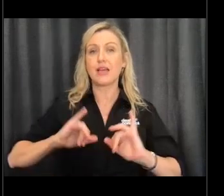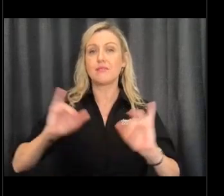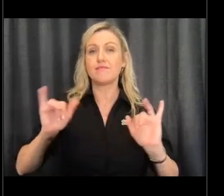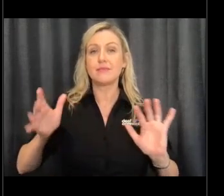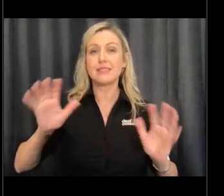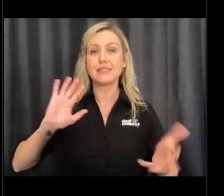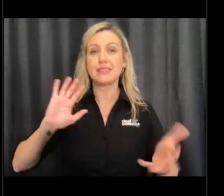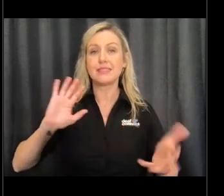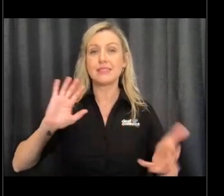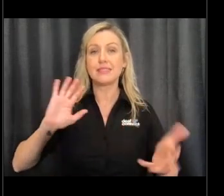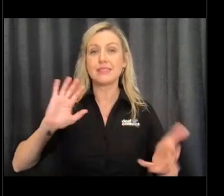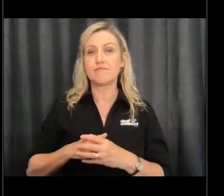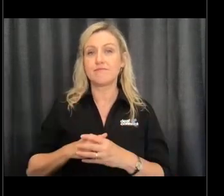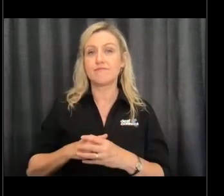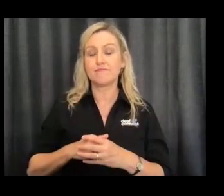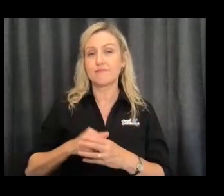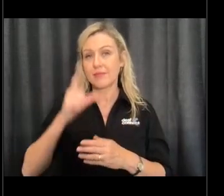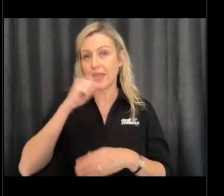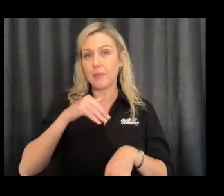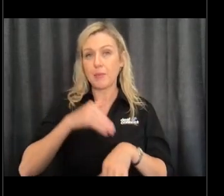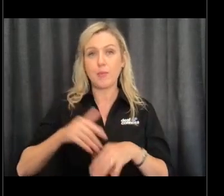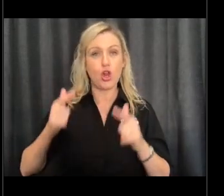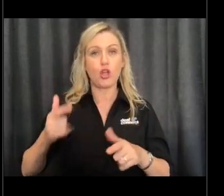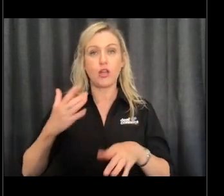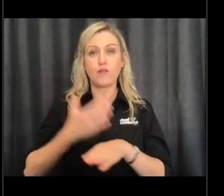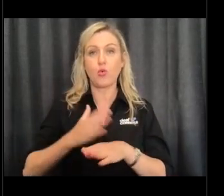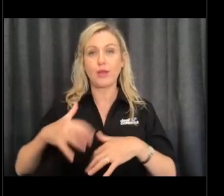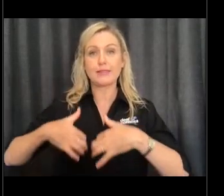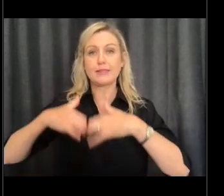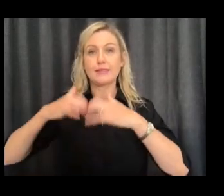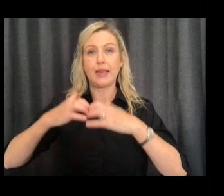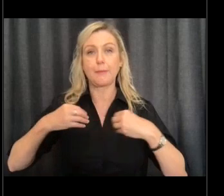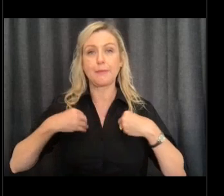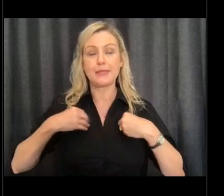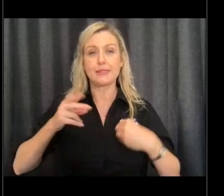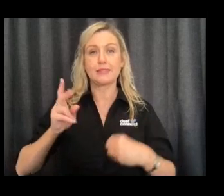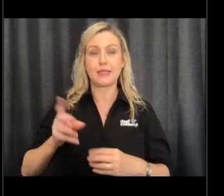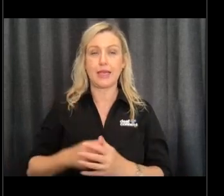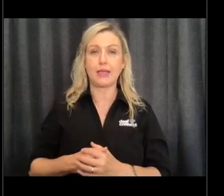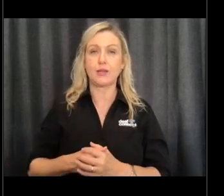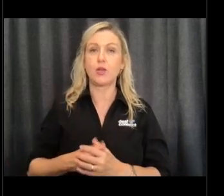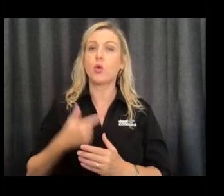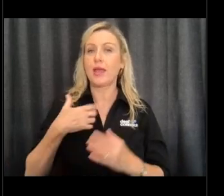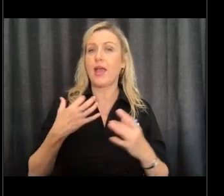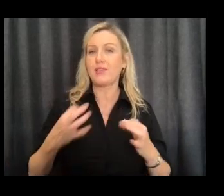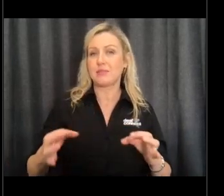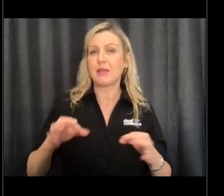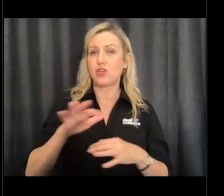amount of work we do have a legal service unit that helps rural service workers and